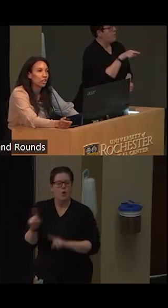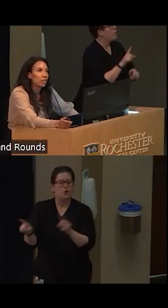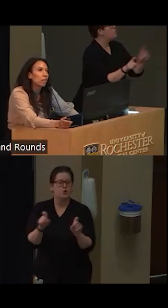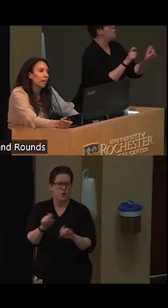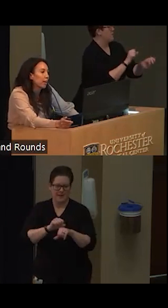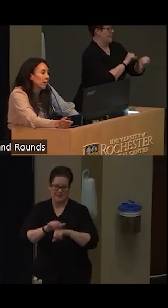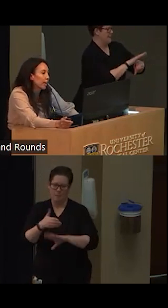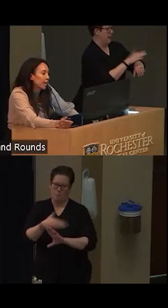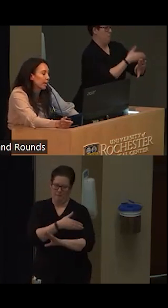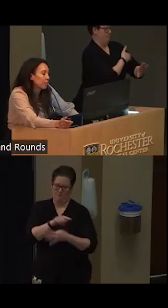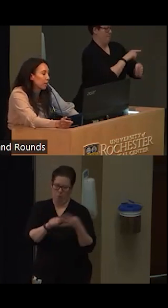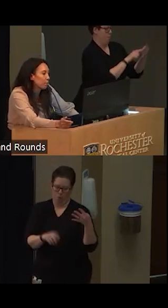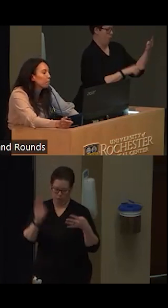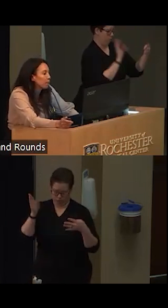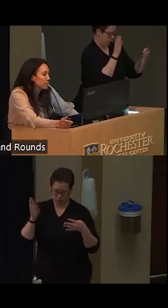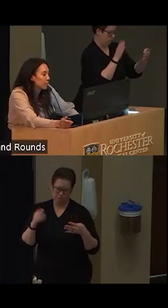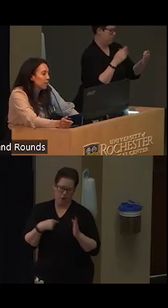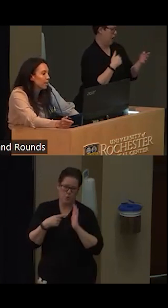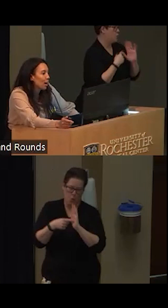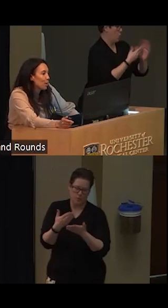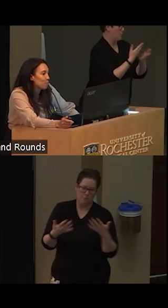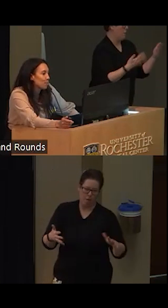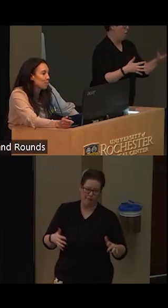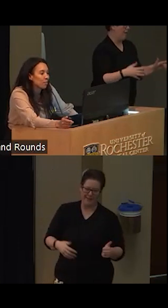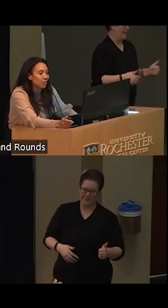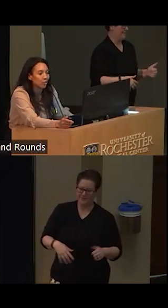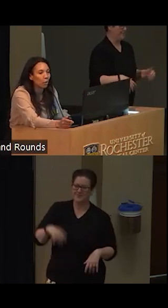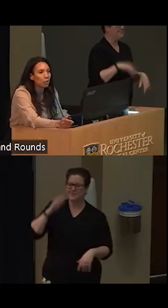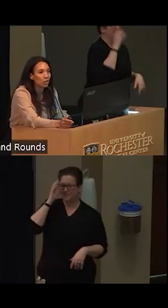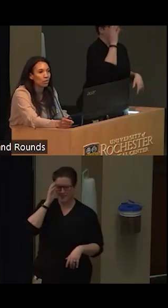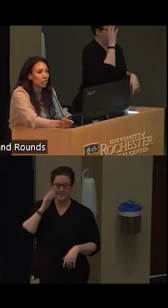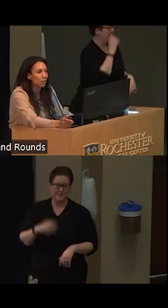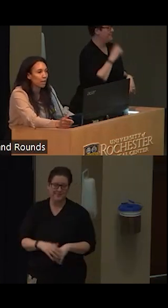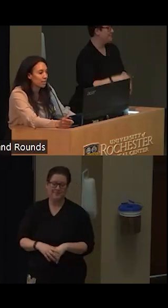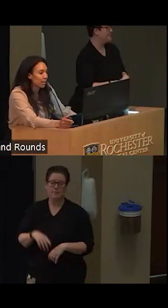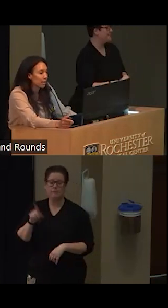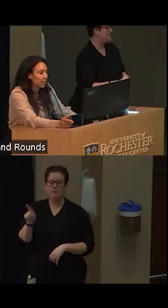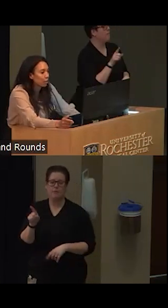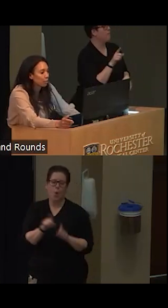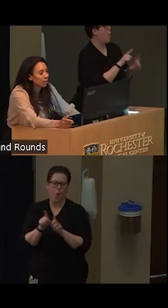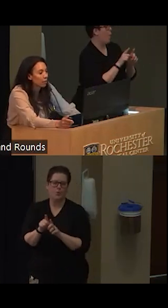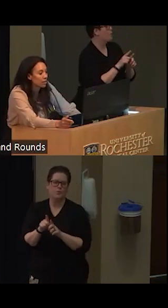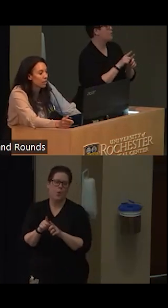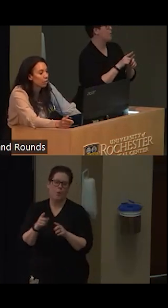I shared some of it and I I pieced some of the post-survey response data together but you can